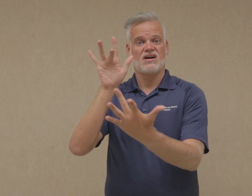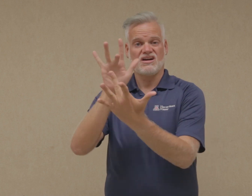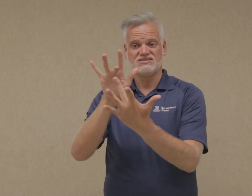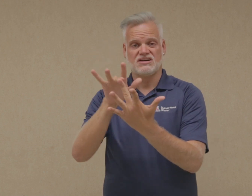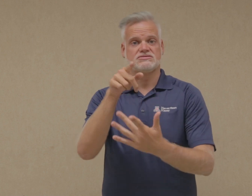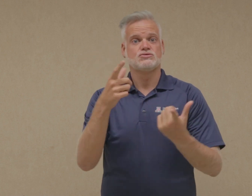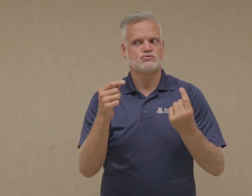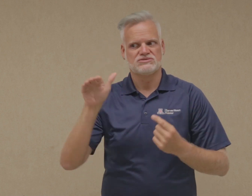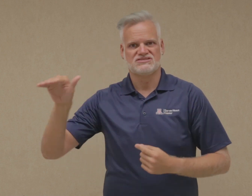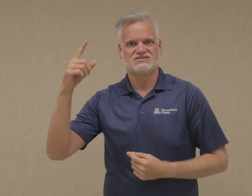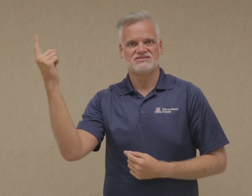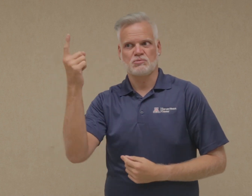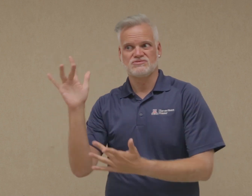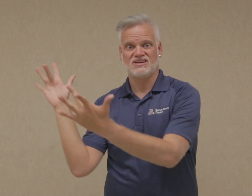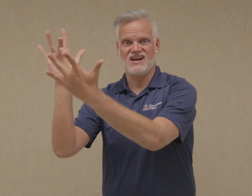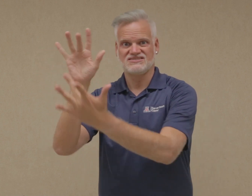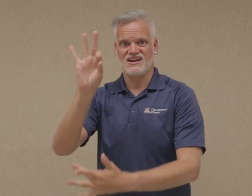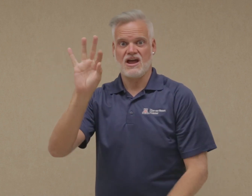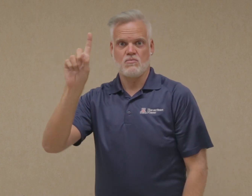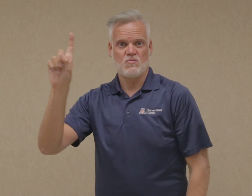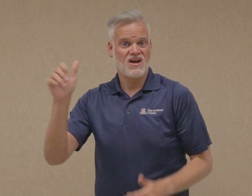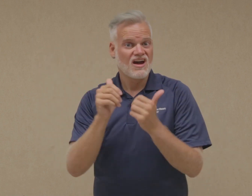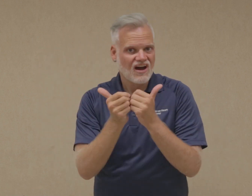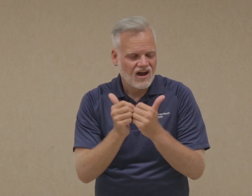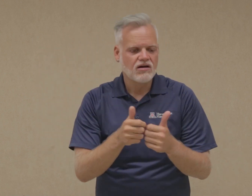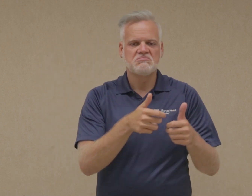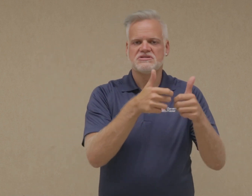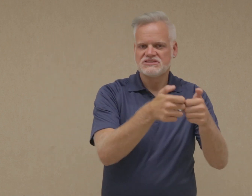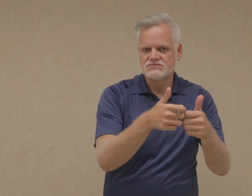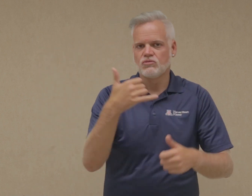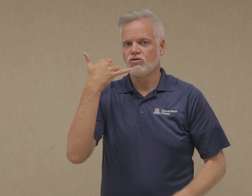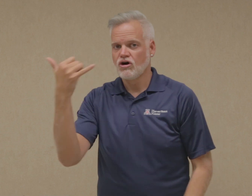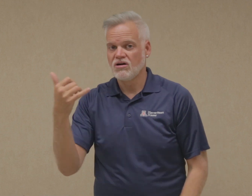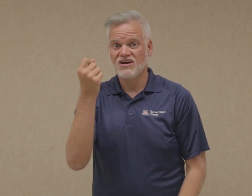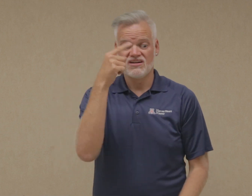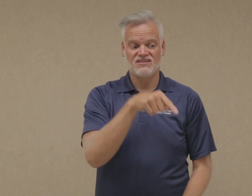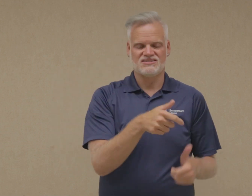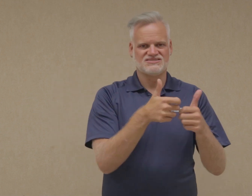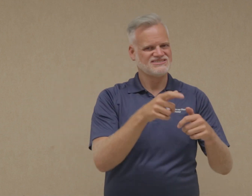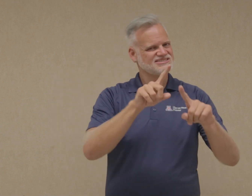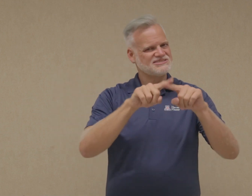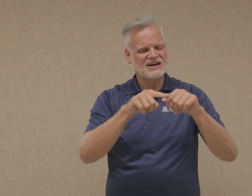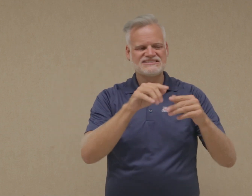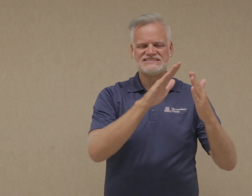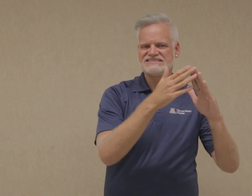the next step is to contact 9-1-1. In this step, we want to initiate emergency response by asking someone to call 9-1-1.